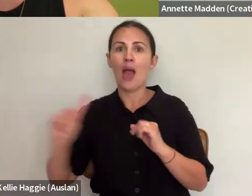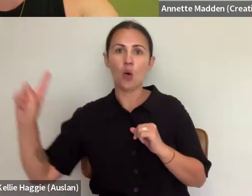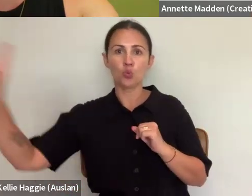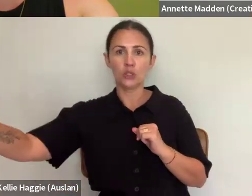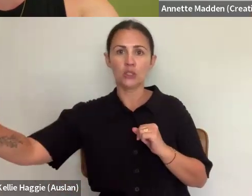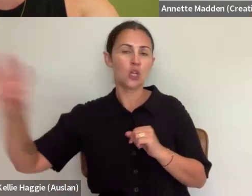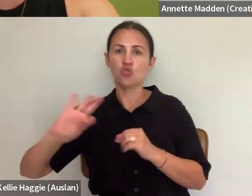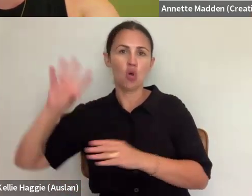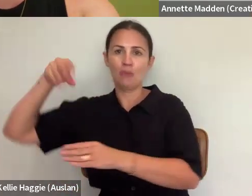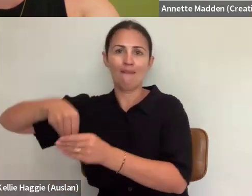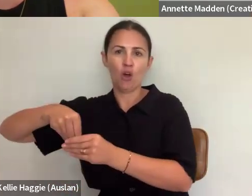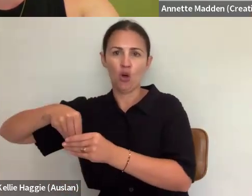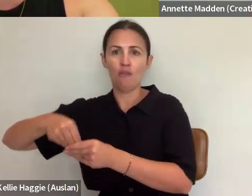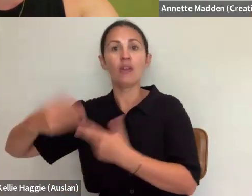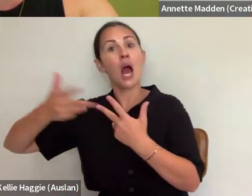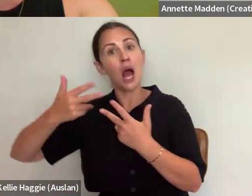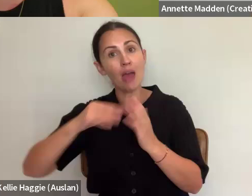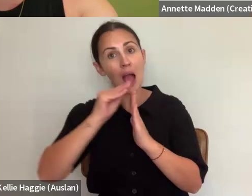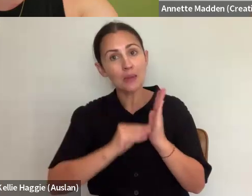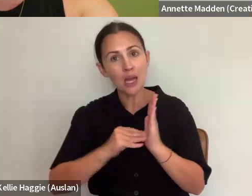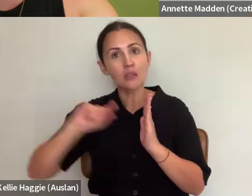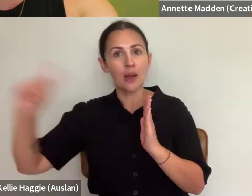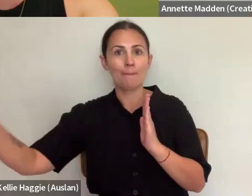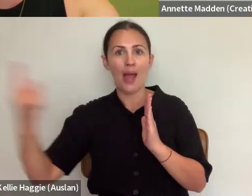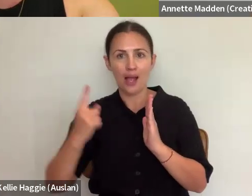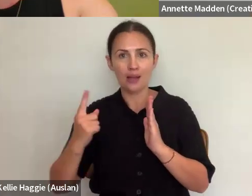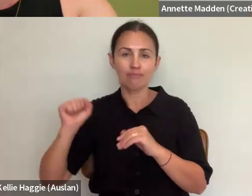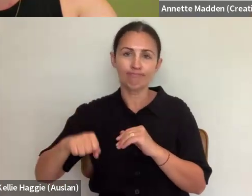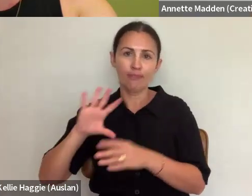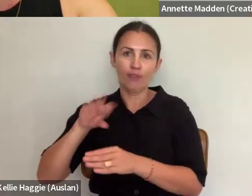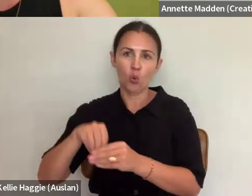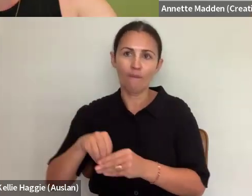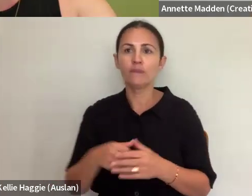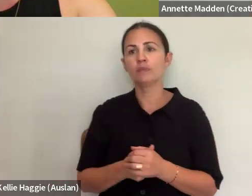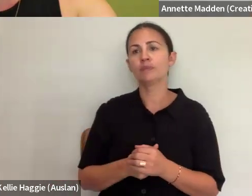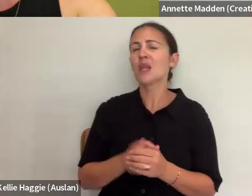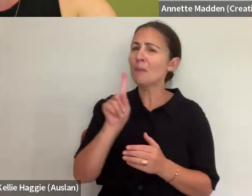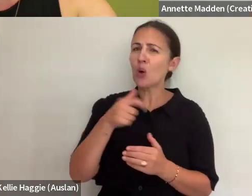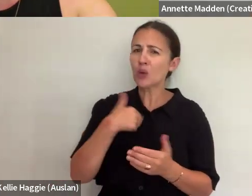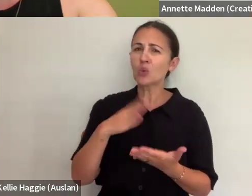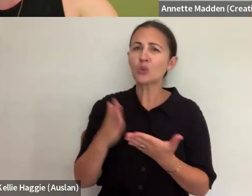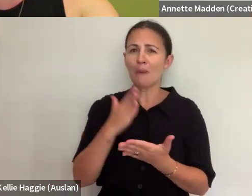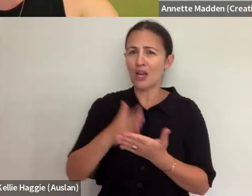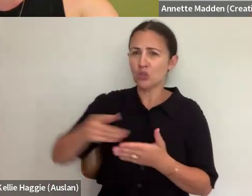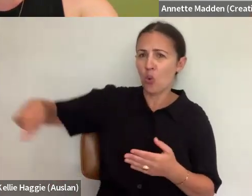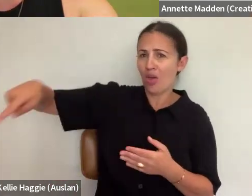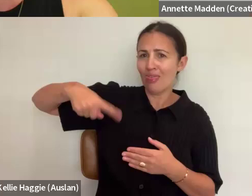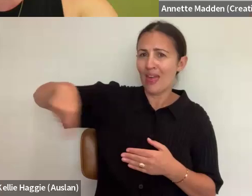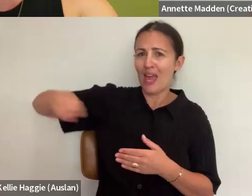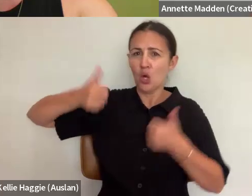particular application and set out for that conversation. But, the process is , in terms of ensuring we have the skills